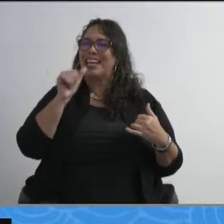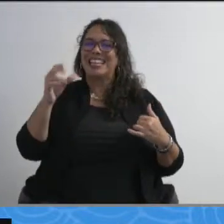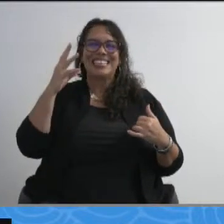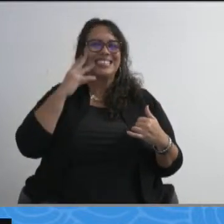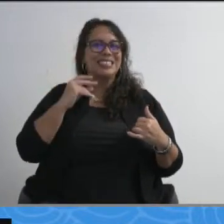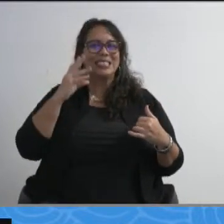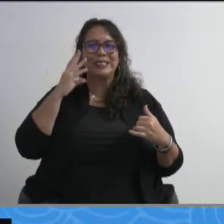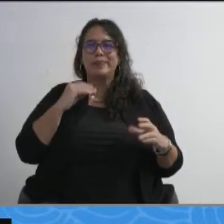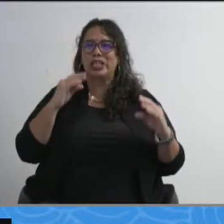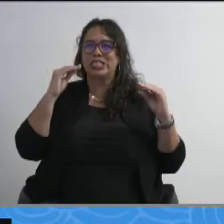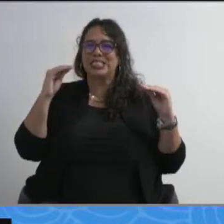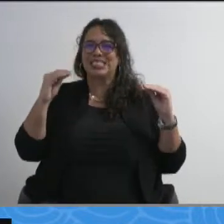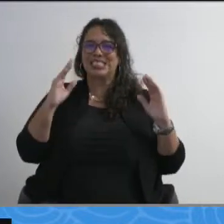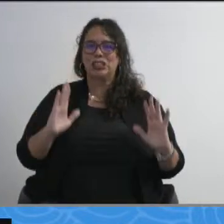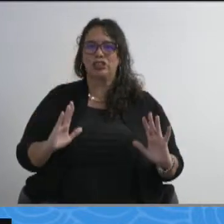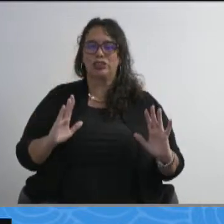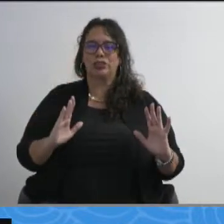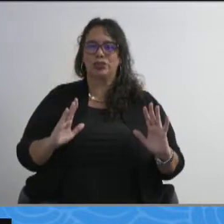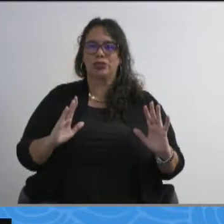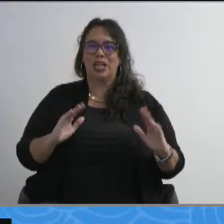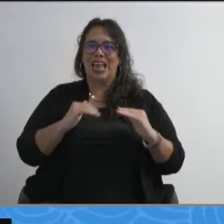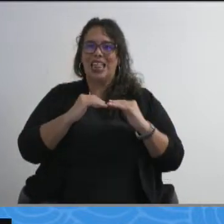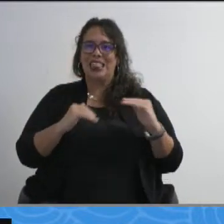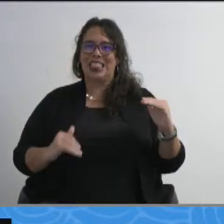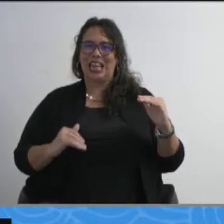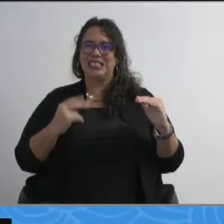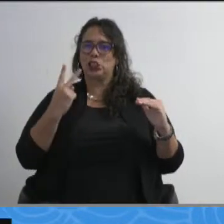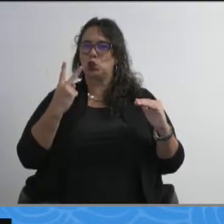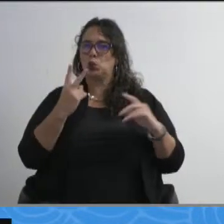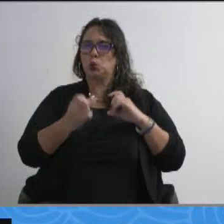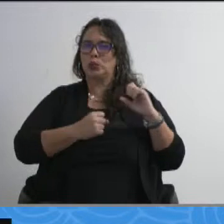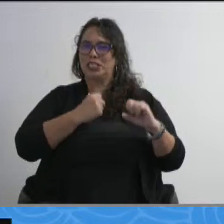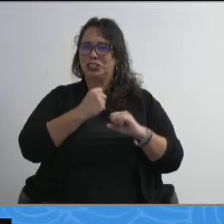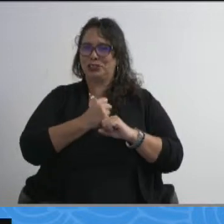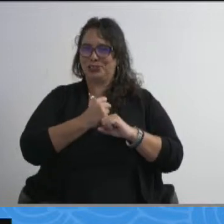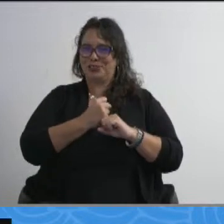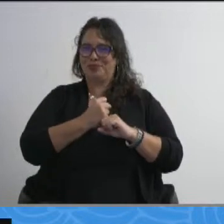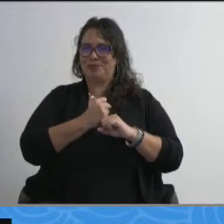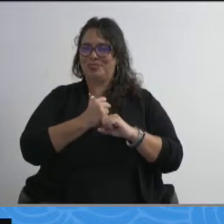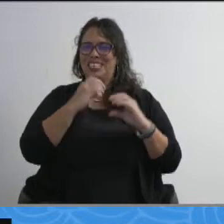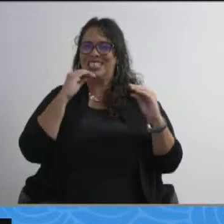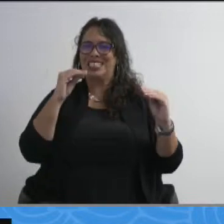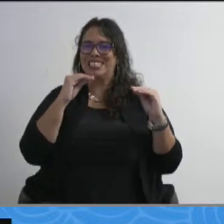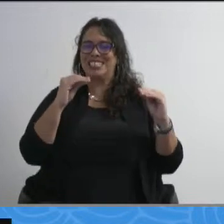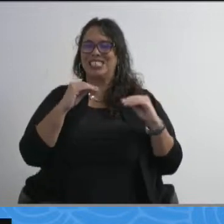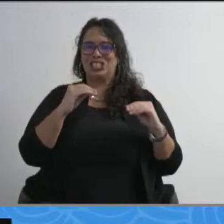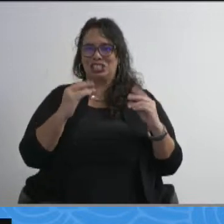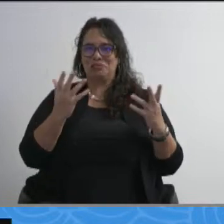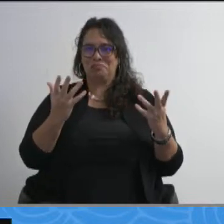or less years of teaching experience. So, these are our newer teachers in our district. And we have 129 of those teachers,